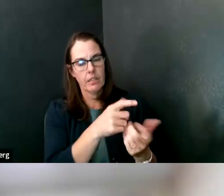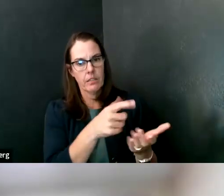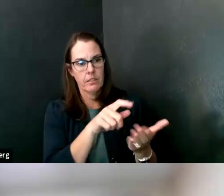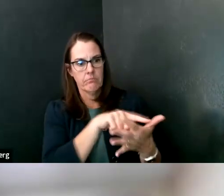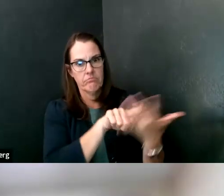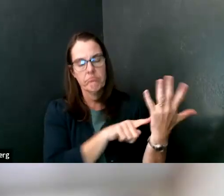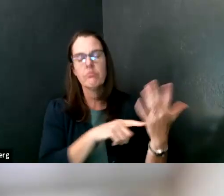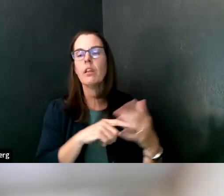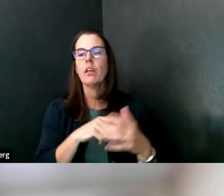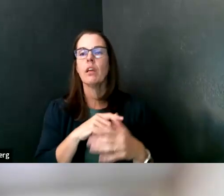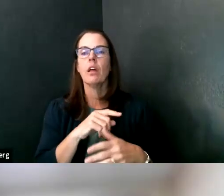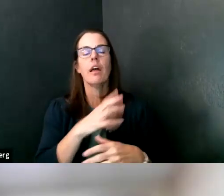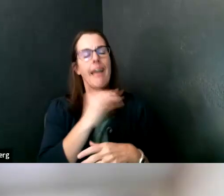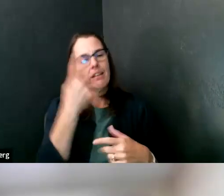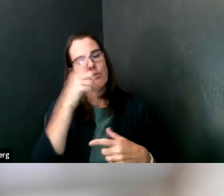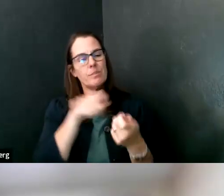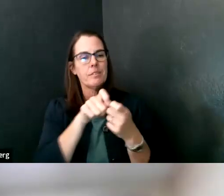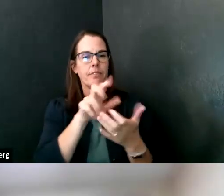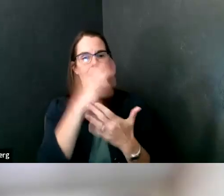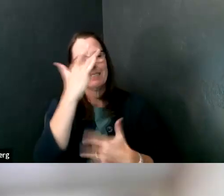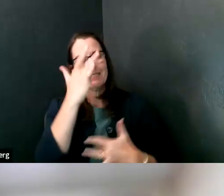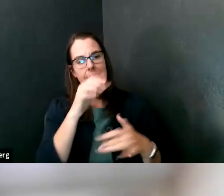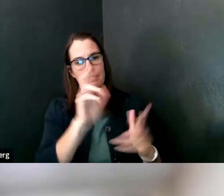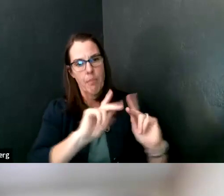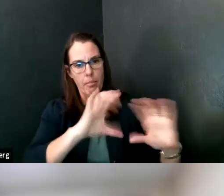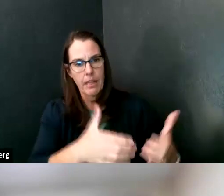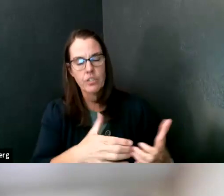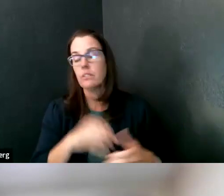for rare disease populations who may have no alternatives at all. It's not a minor detail. It's